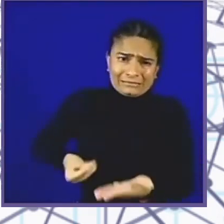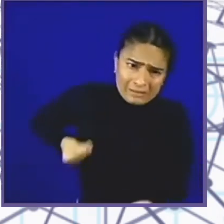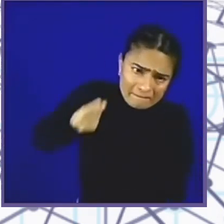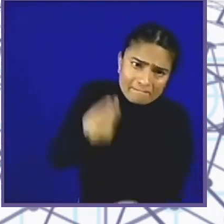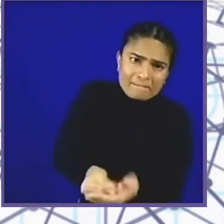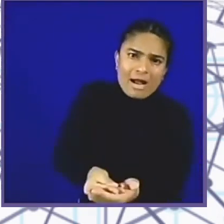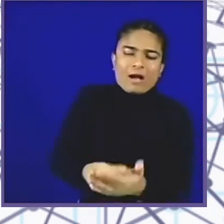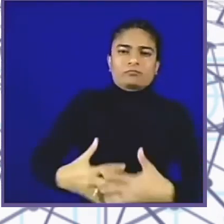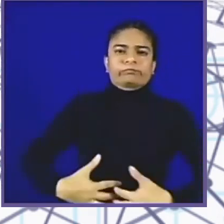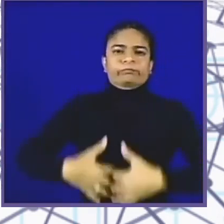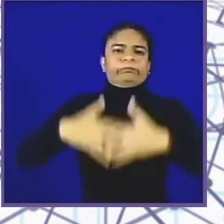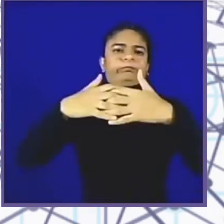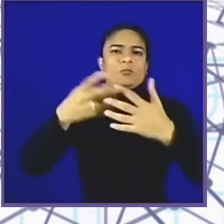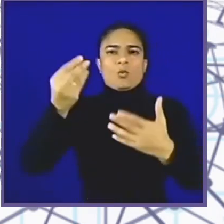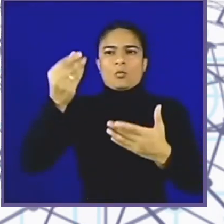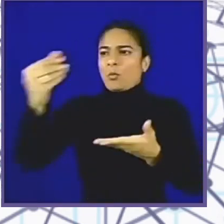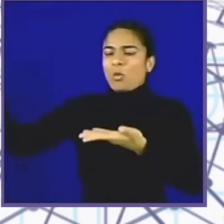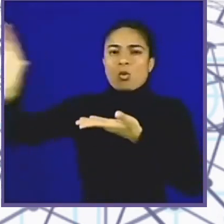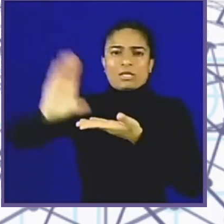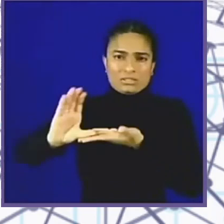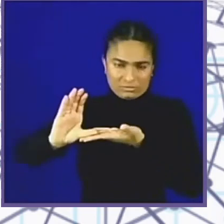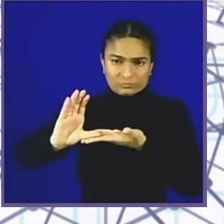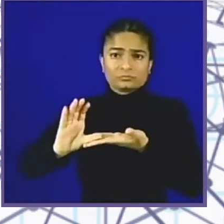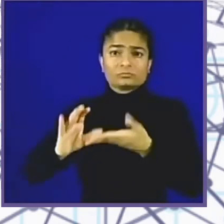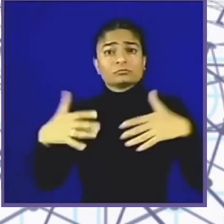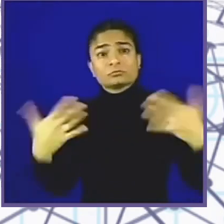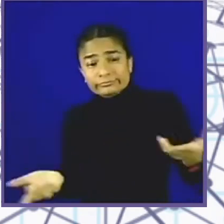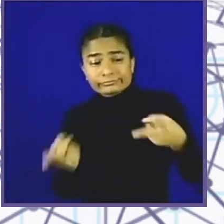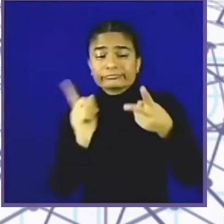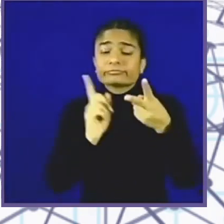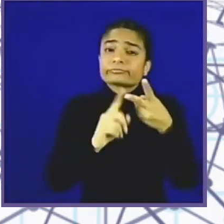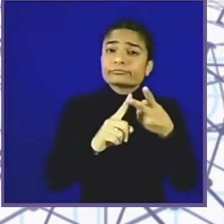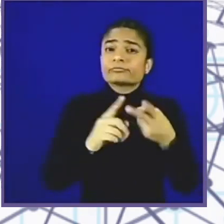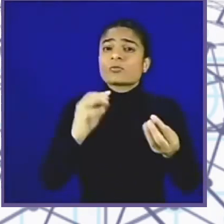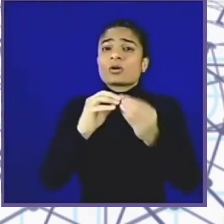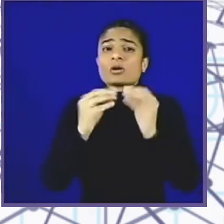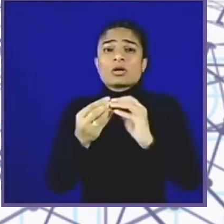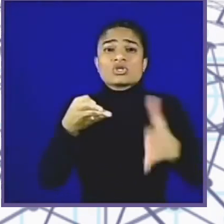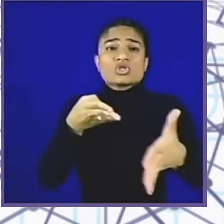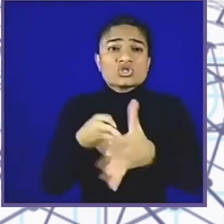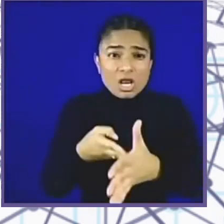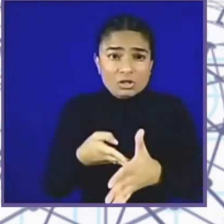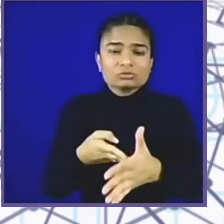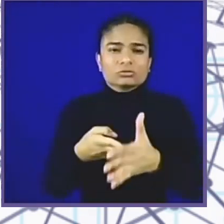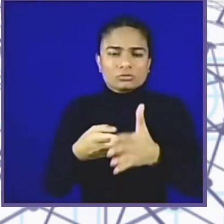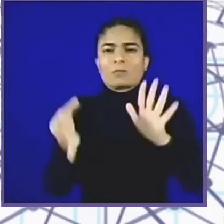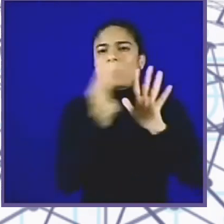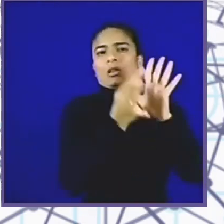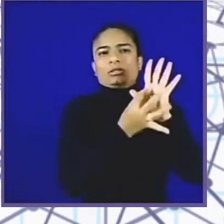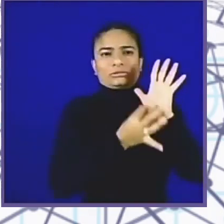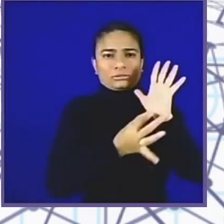is the policy side. And we are privileged in our innovation ecosystem building work to work closely